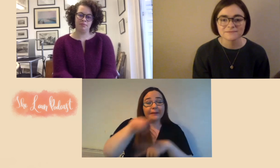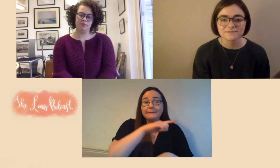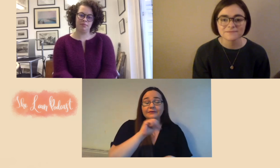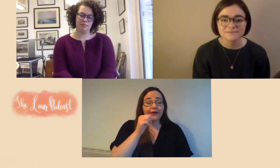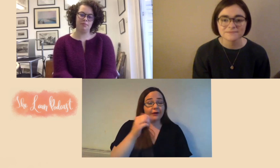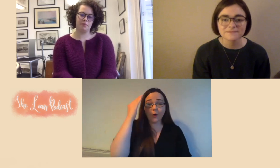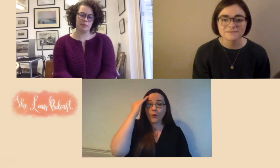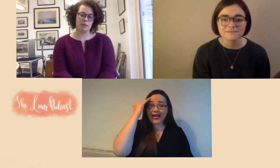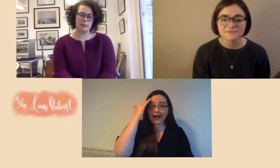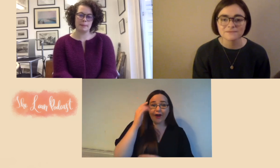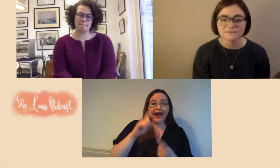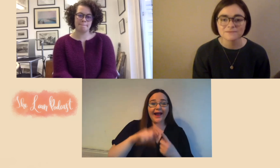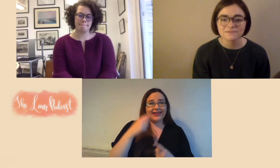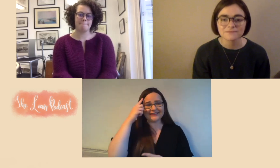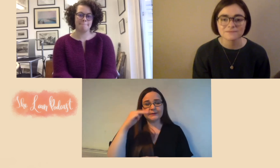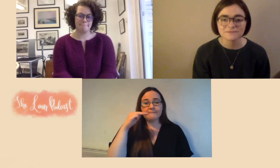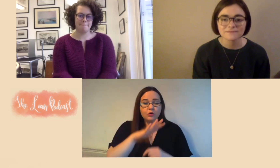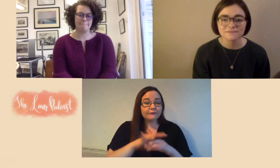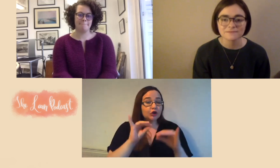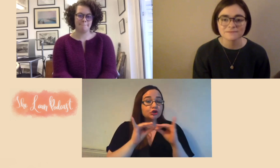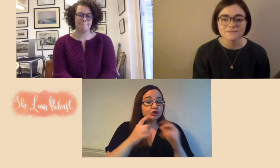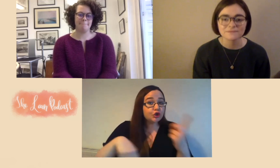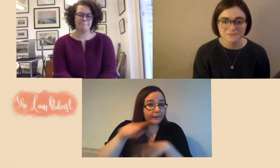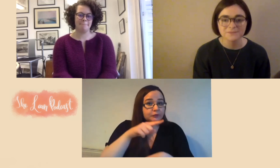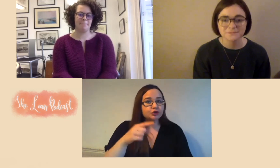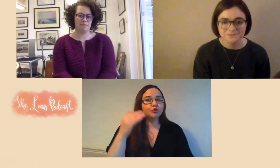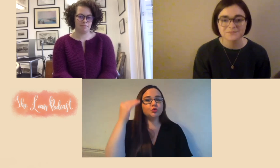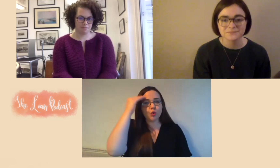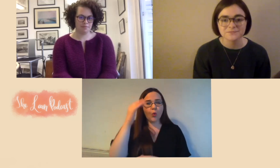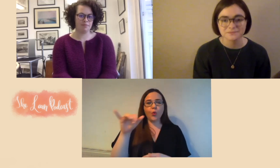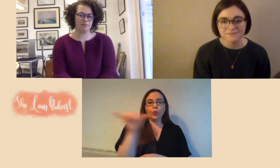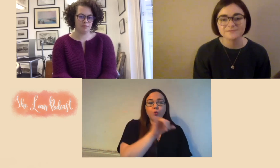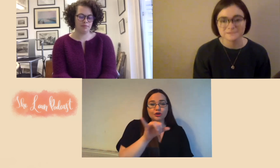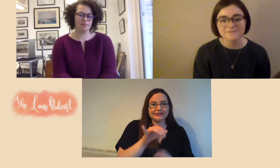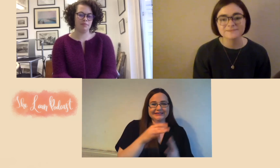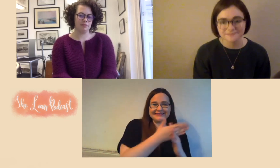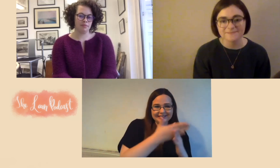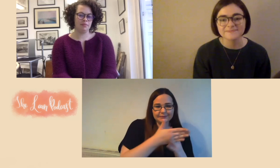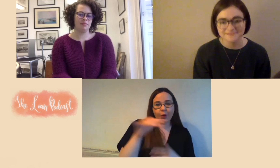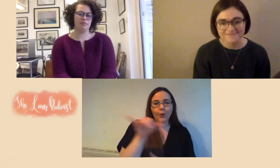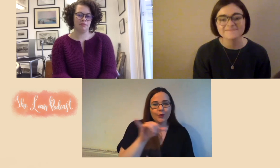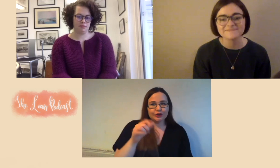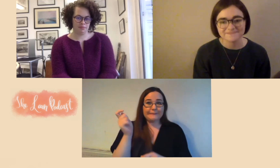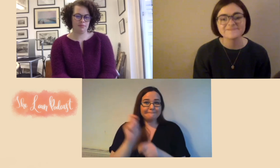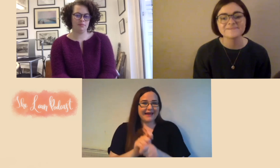So we really need to be careful as to walk type of platforms or systems we're using for online events.